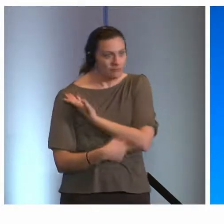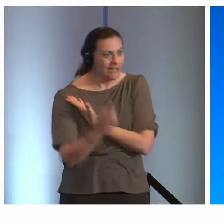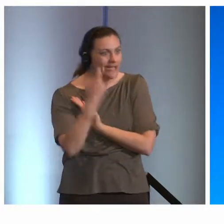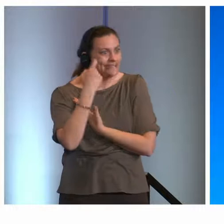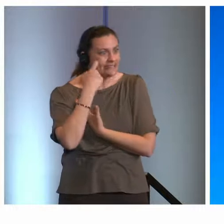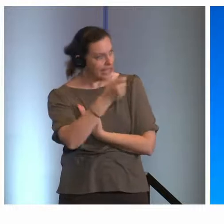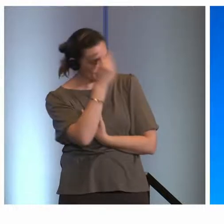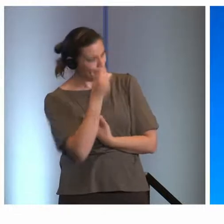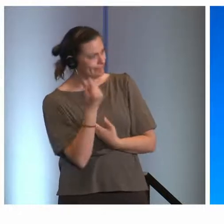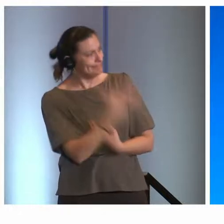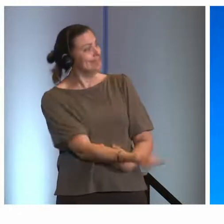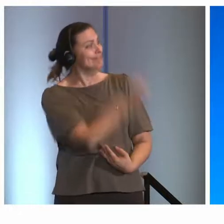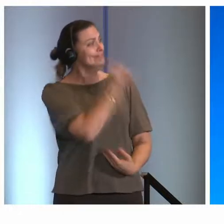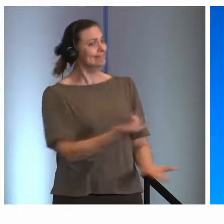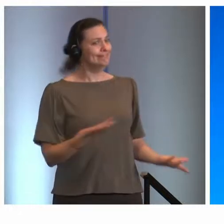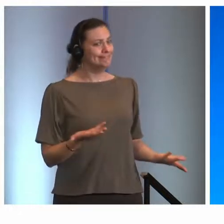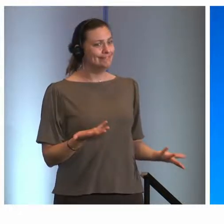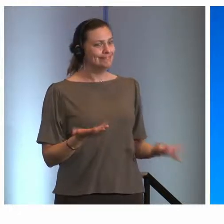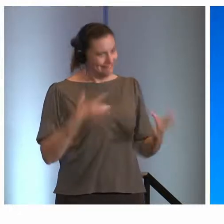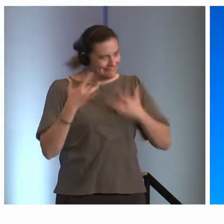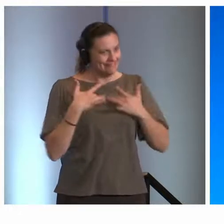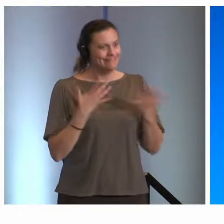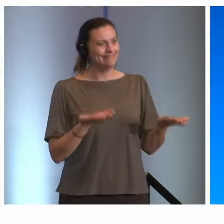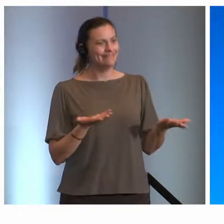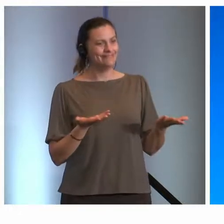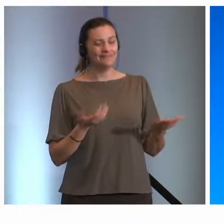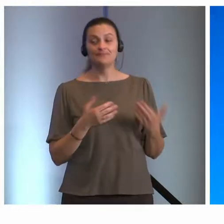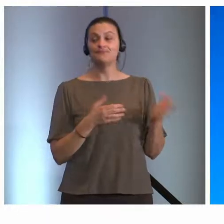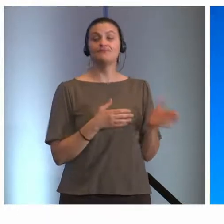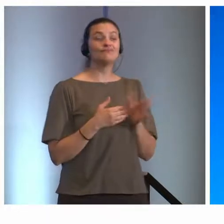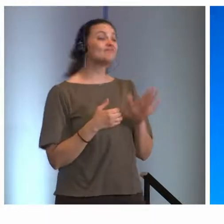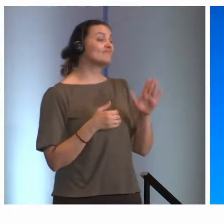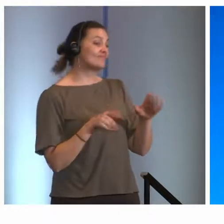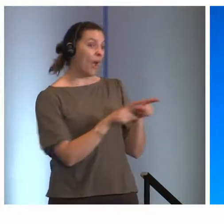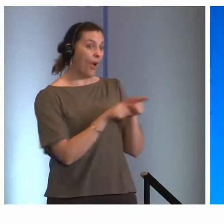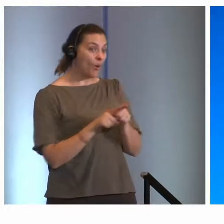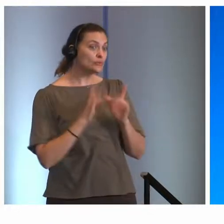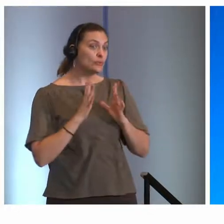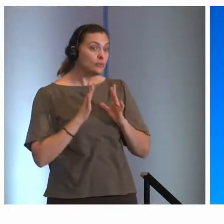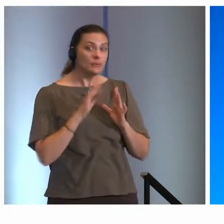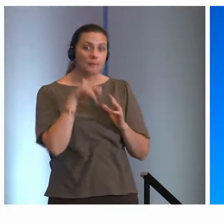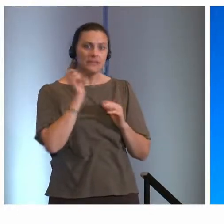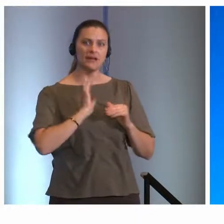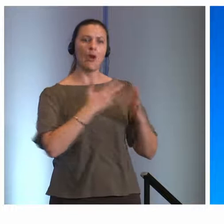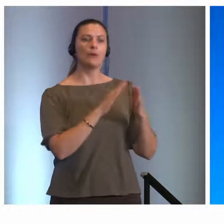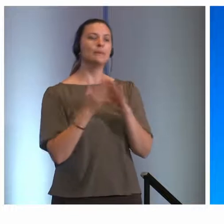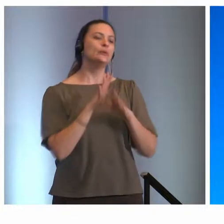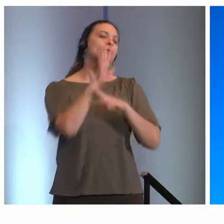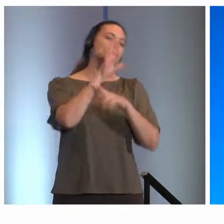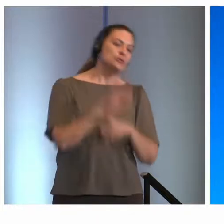Which is really very exciting. -- Danny Woodburn: And, you know, what we're not used to, too, is -- our community is